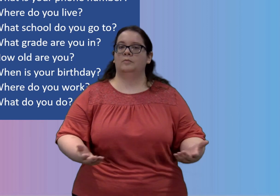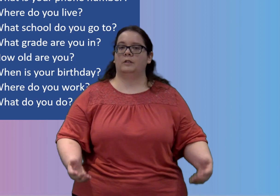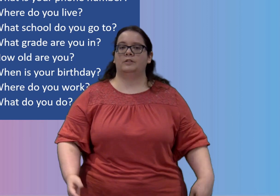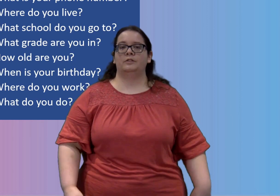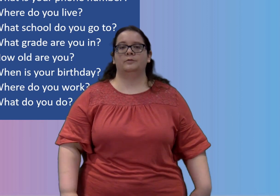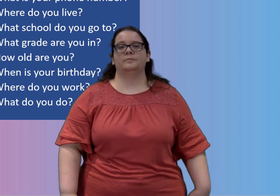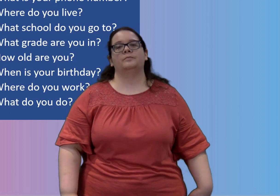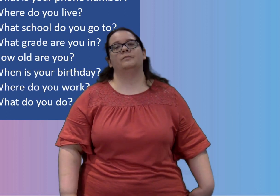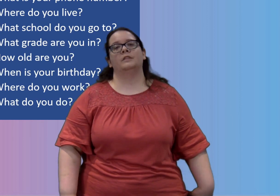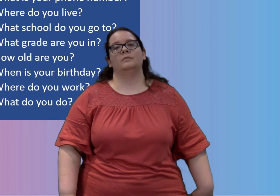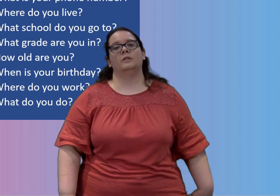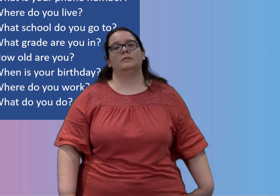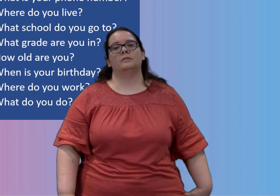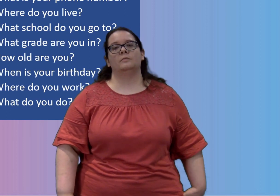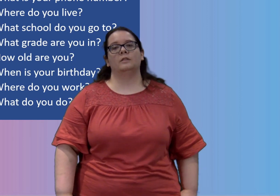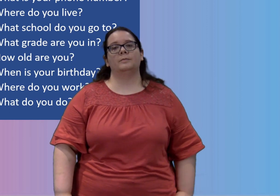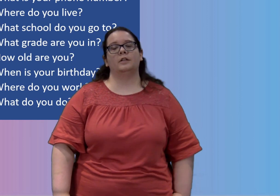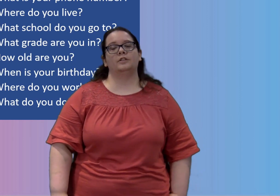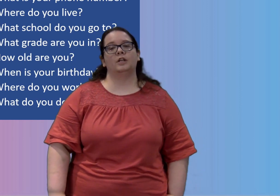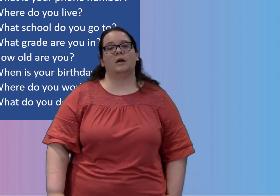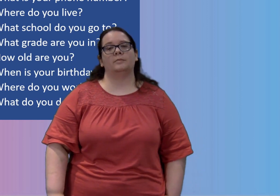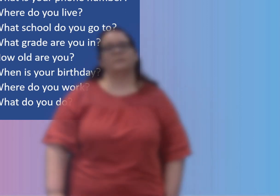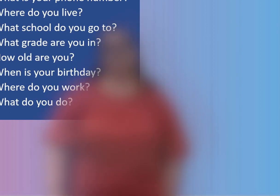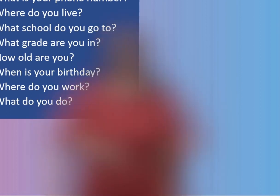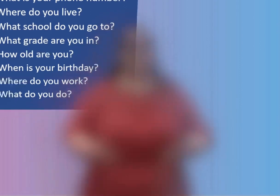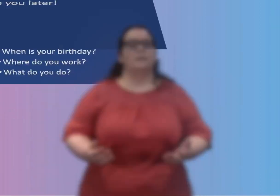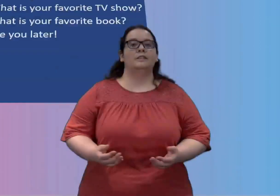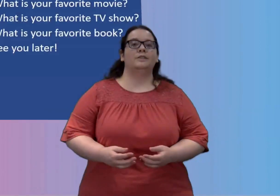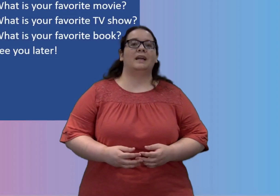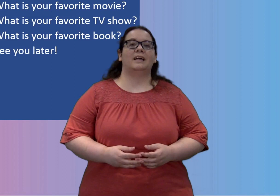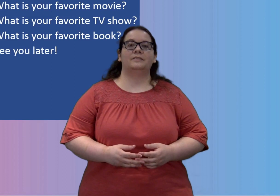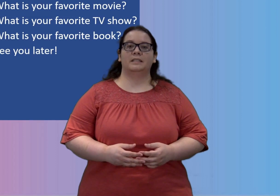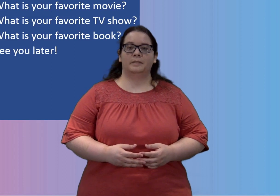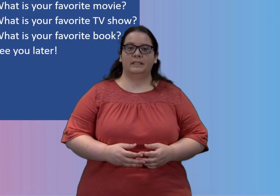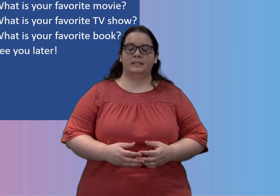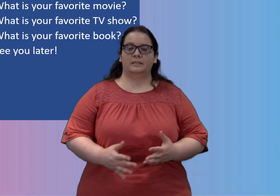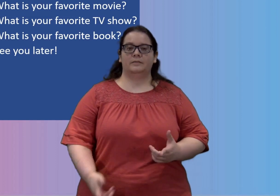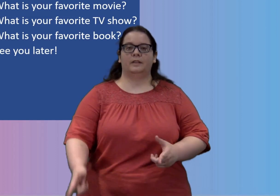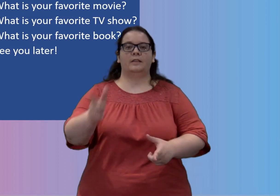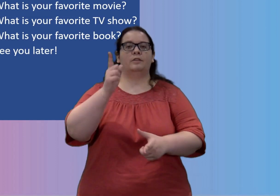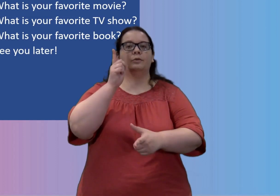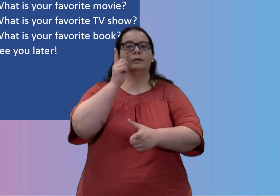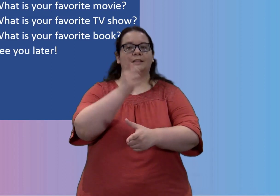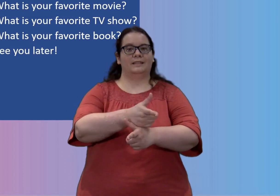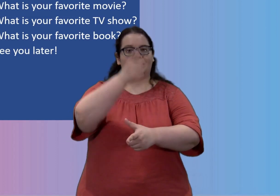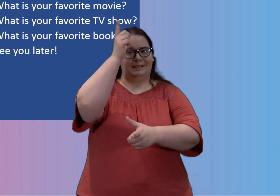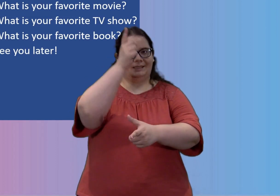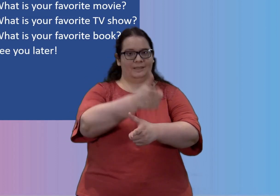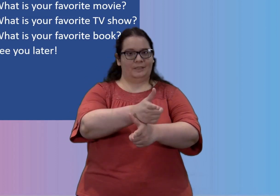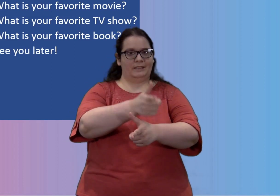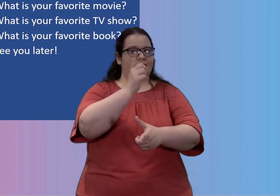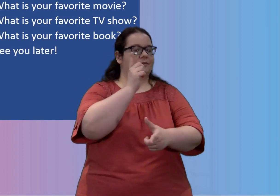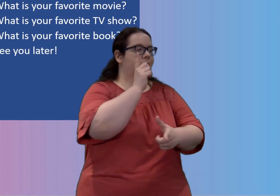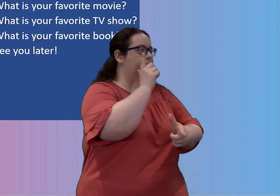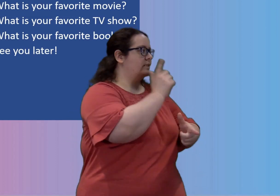What do you do? What's part of your job? Do you have siblings? For that, you do siblings, remember